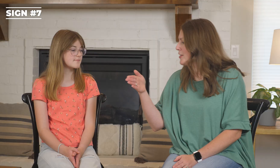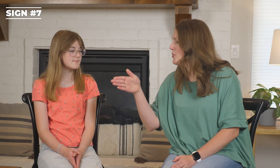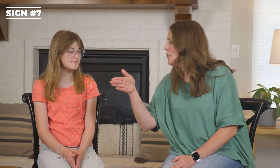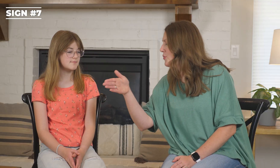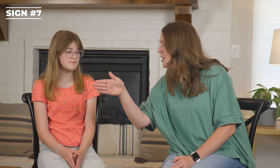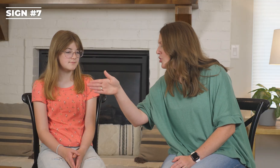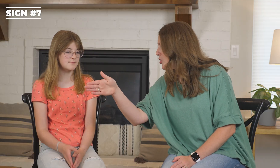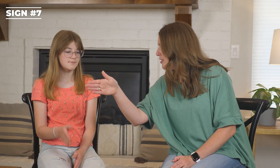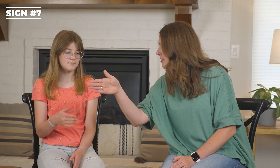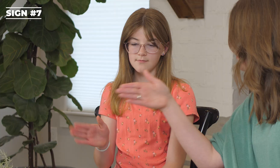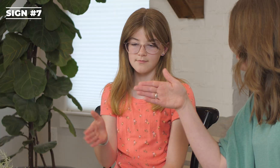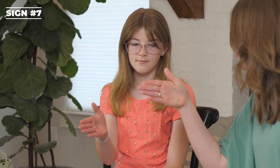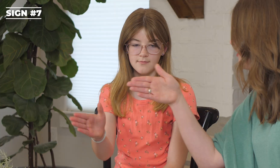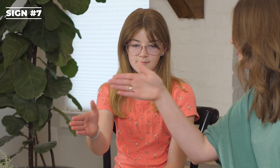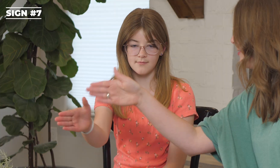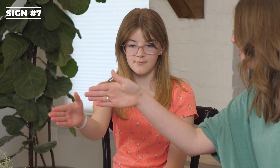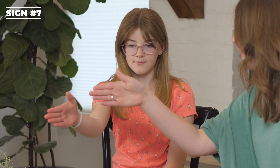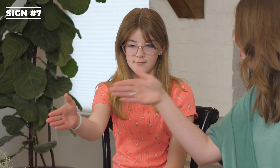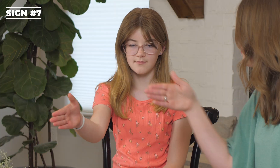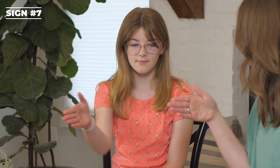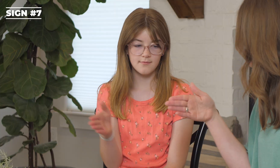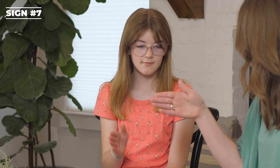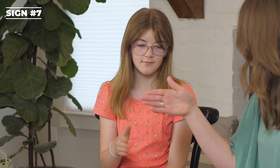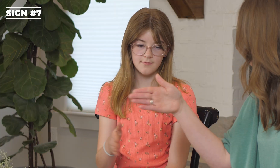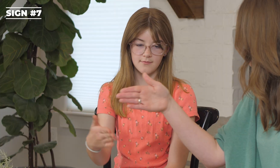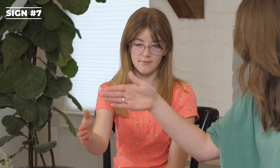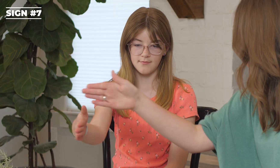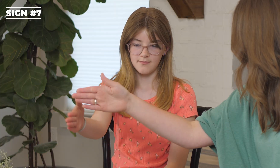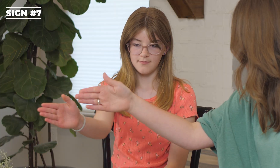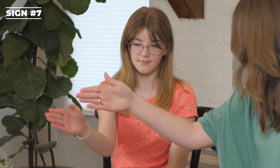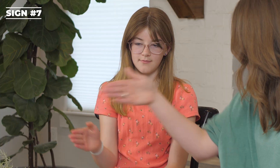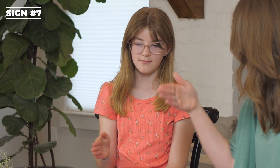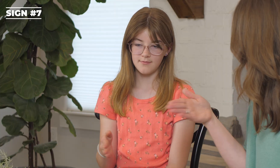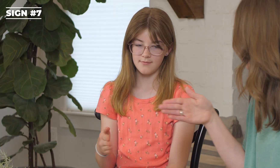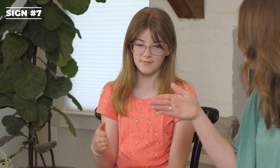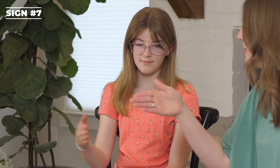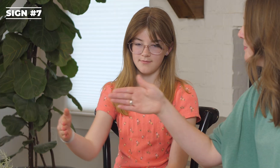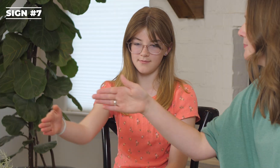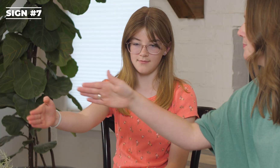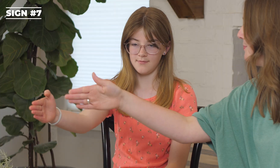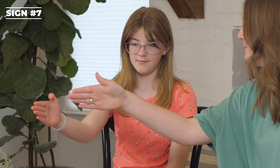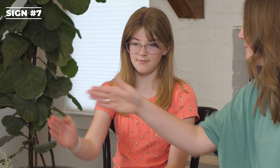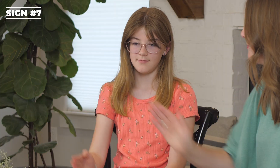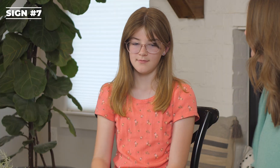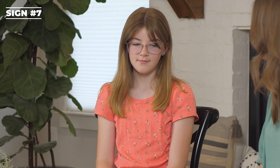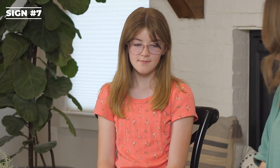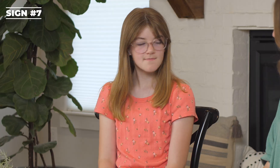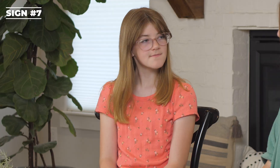Can you do fish? There you go. It looks like it's swimming, doesn't it?